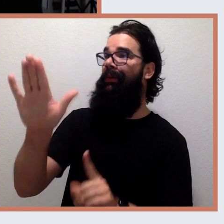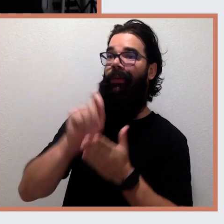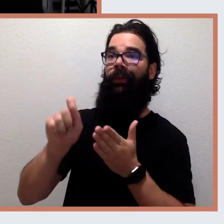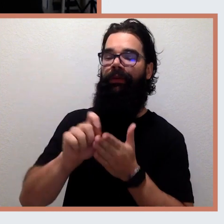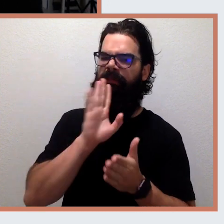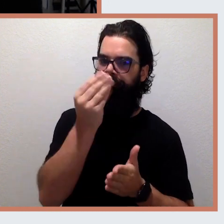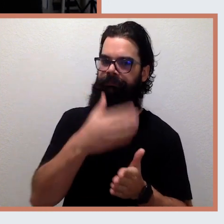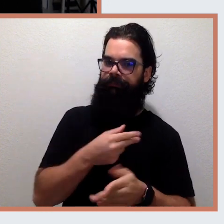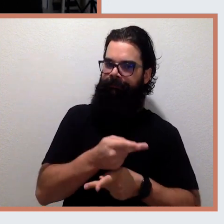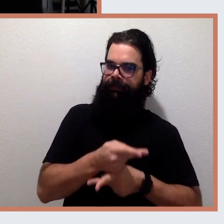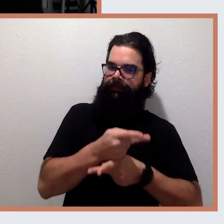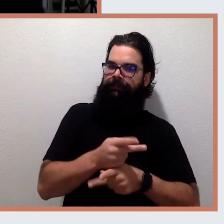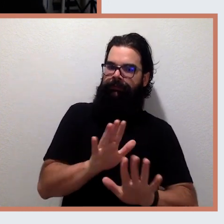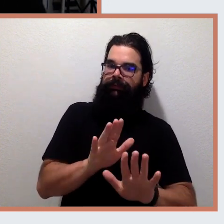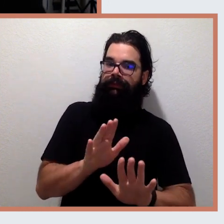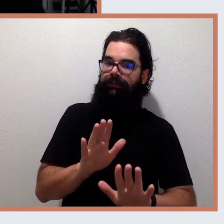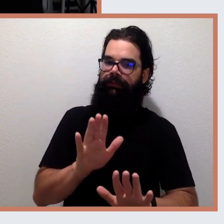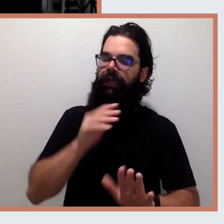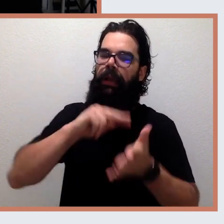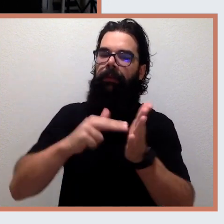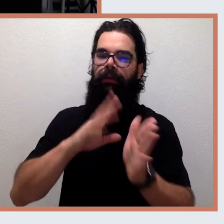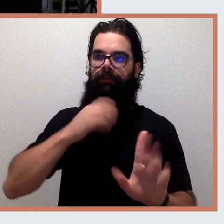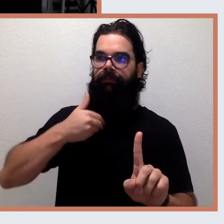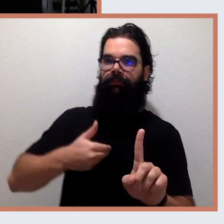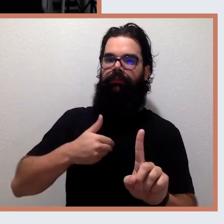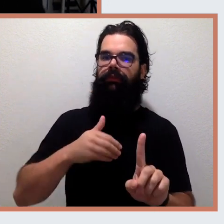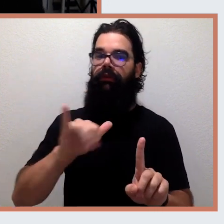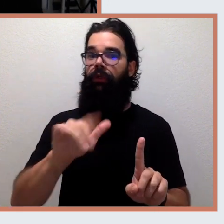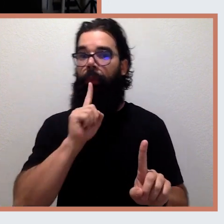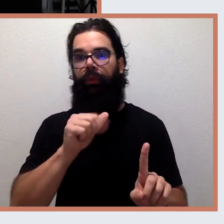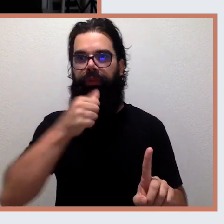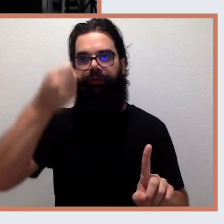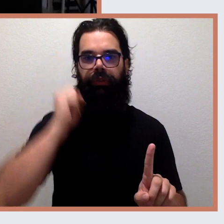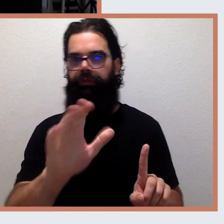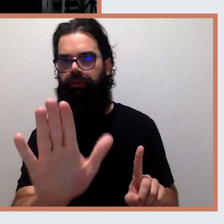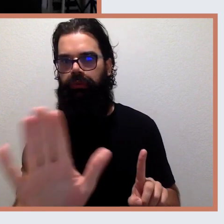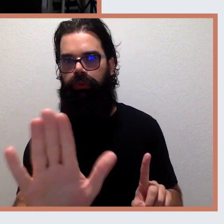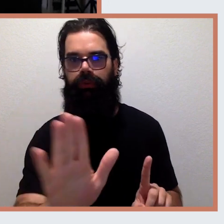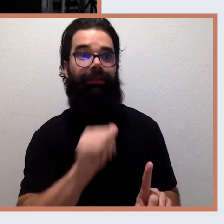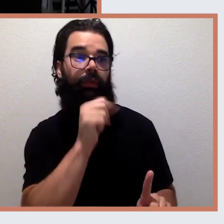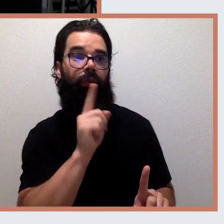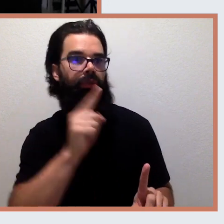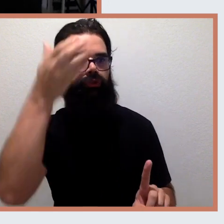from the writer, I gotta be careful too, because who am I to be like, "That's not true, Sarah."